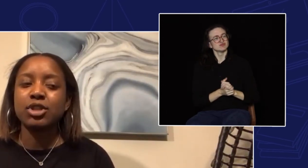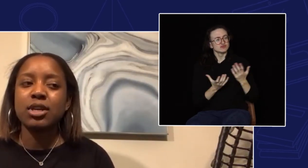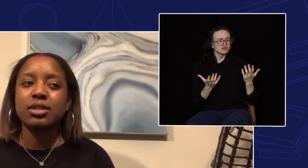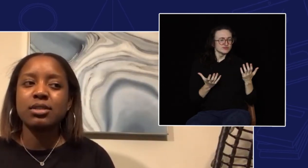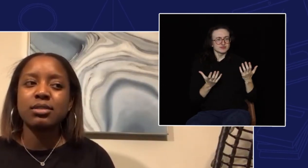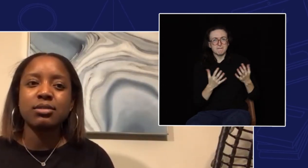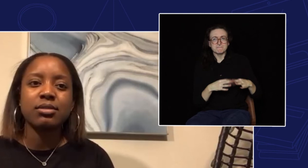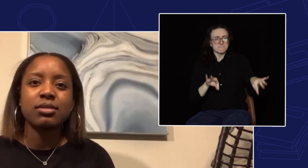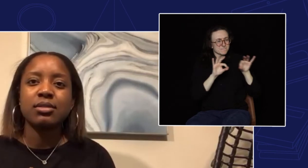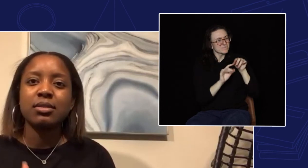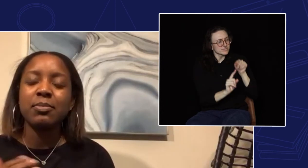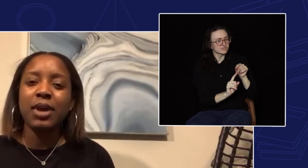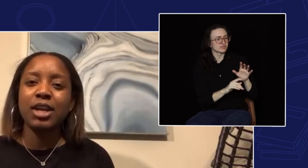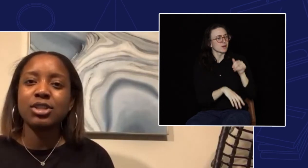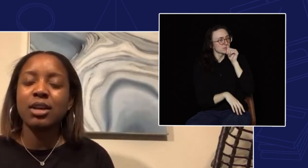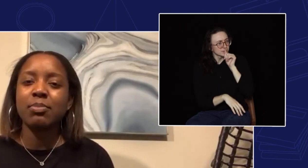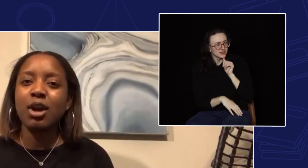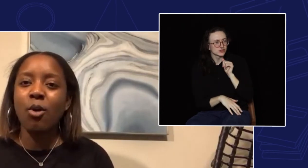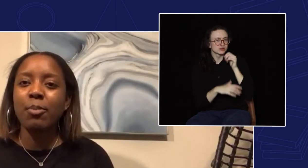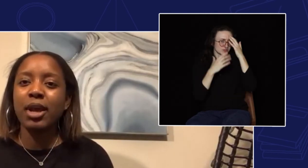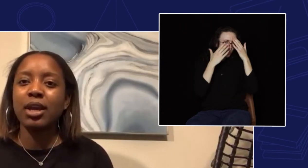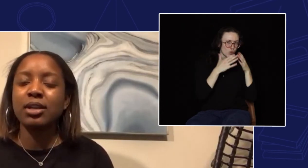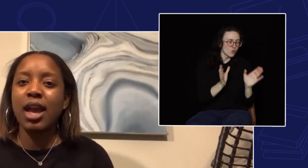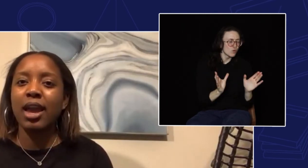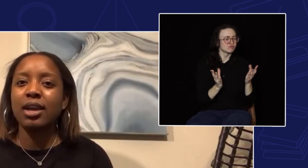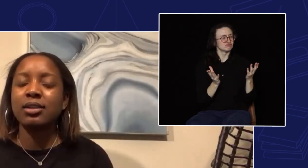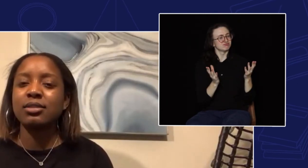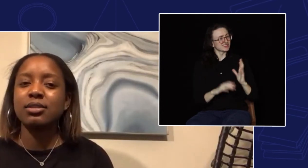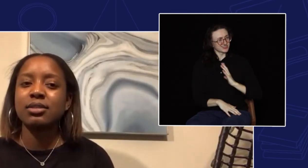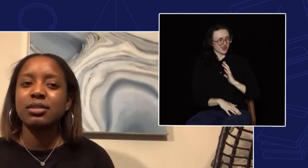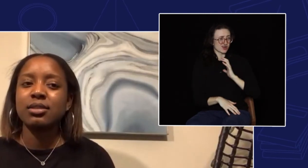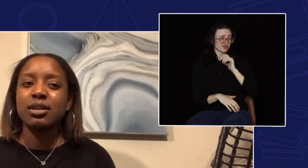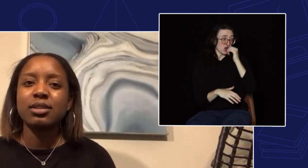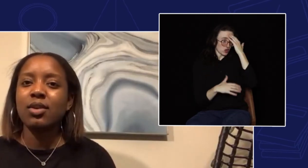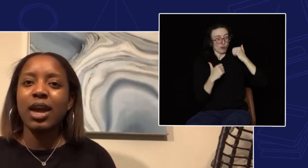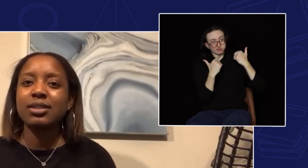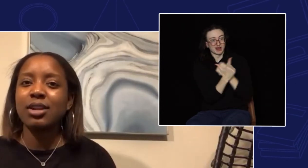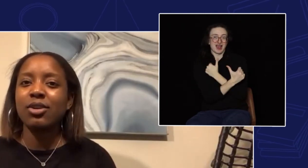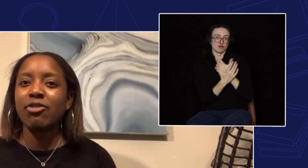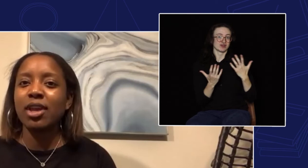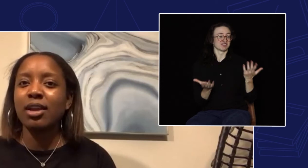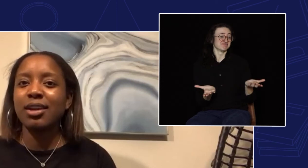Just... be patient, be open, and it's okay to not know everything, okay? It's totally fine.